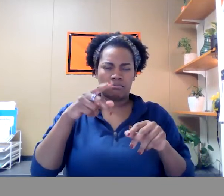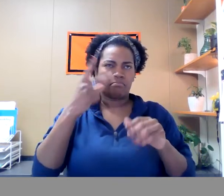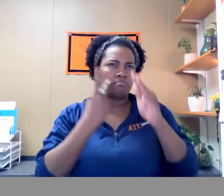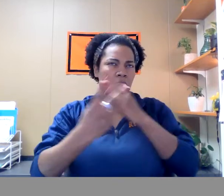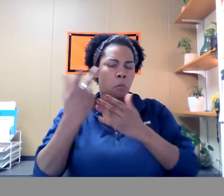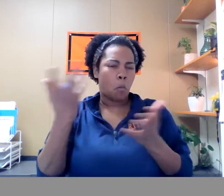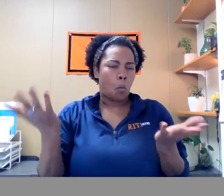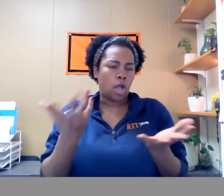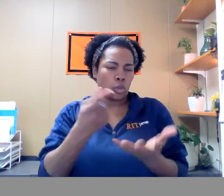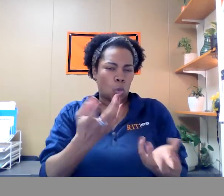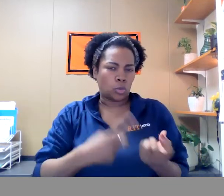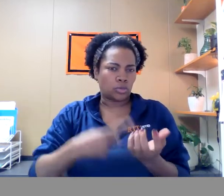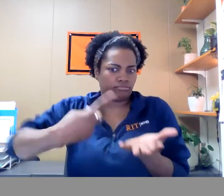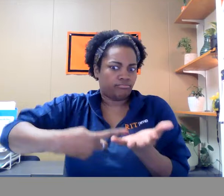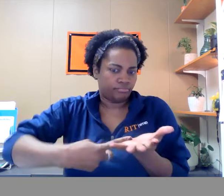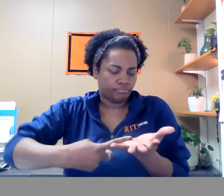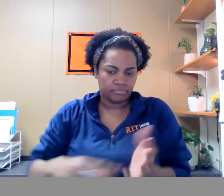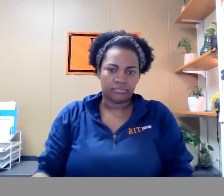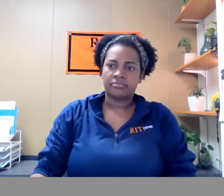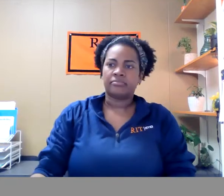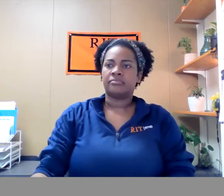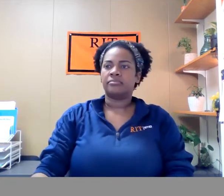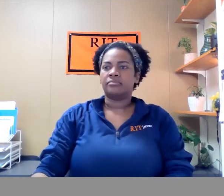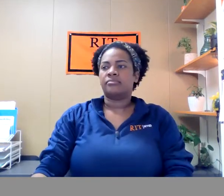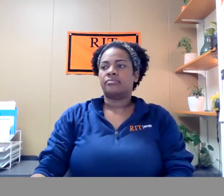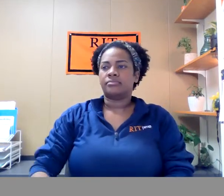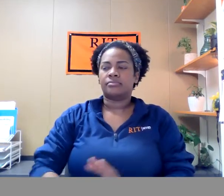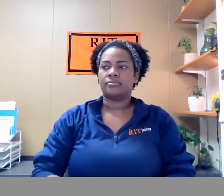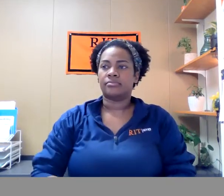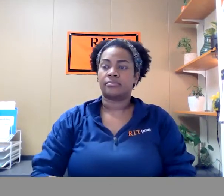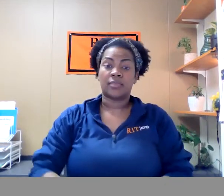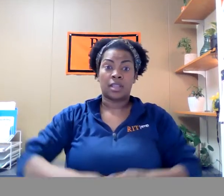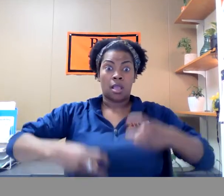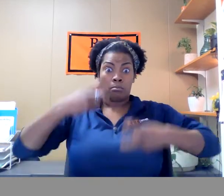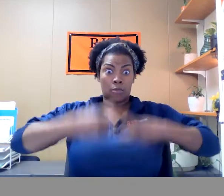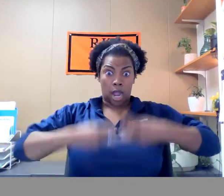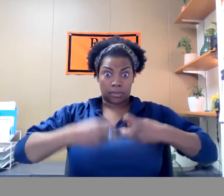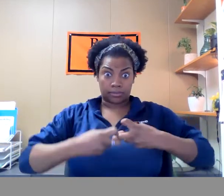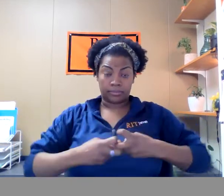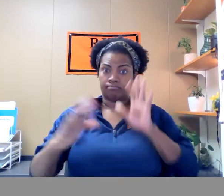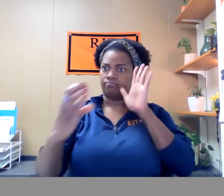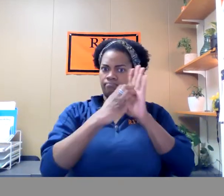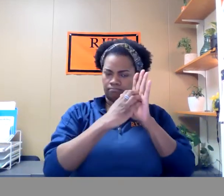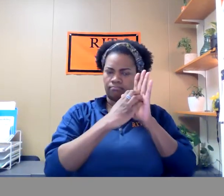a versatility of colors. You're like, "Ooh, what is this going to be about?" Like, we're already interested. And look up here.